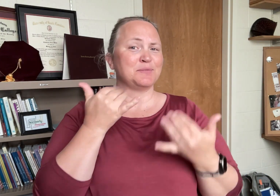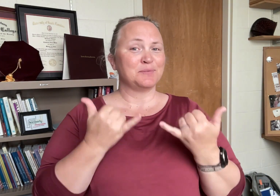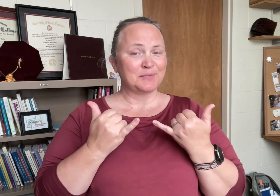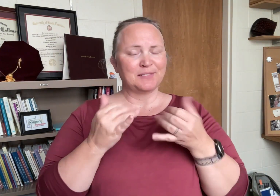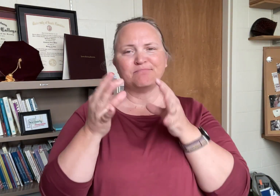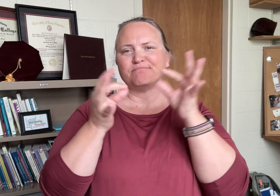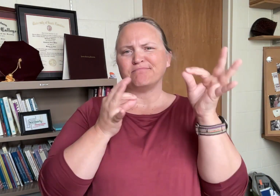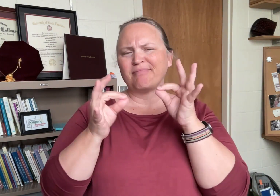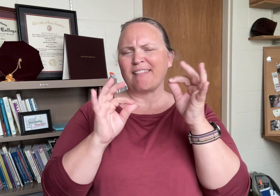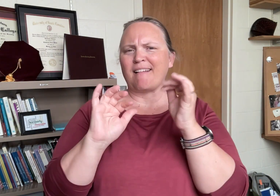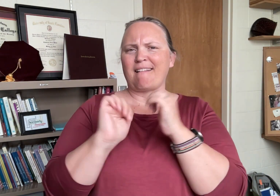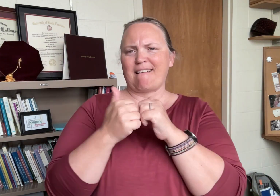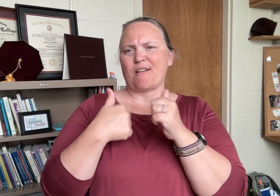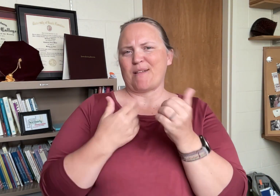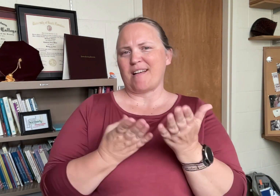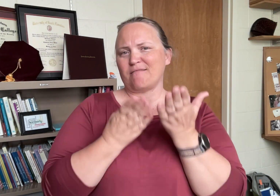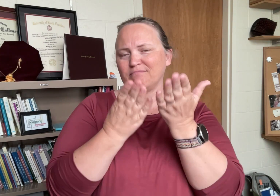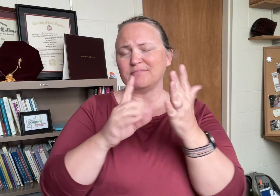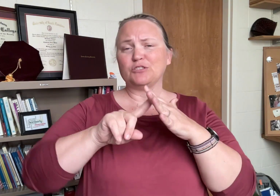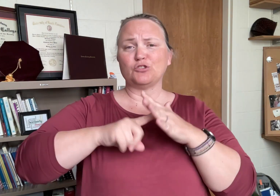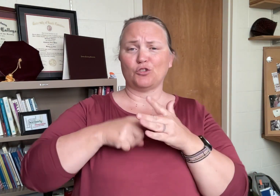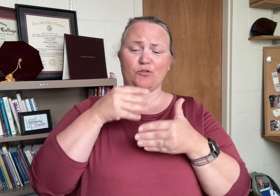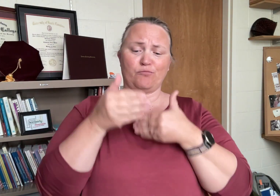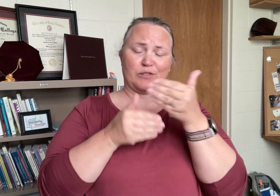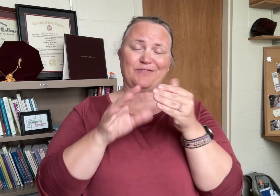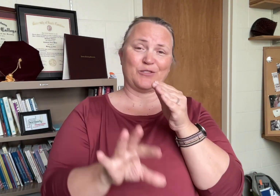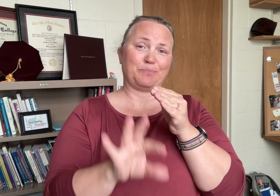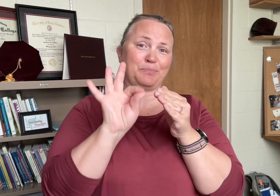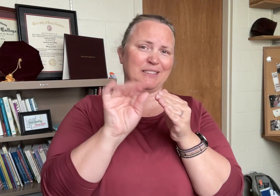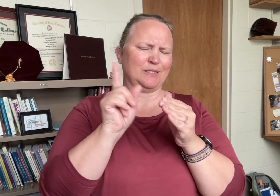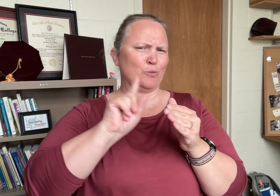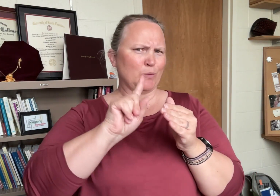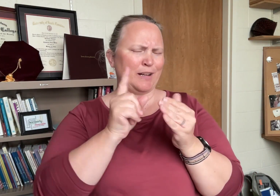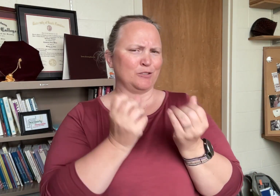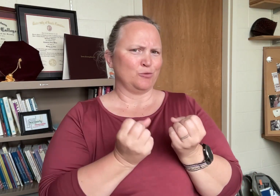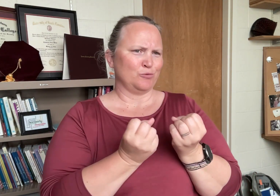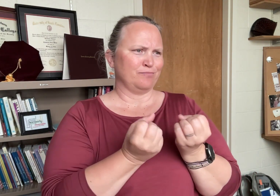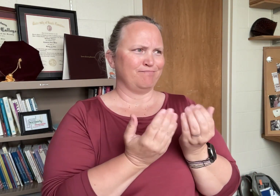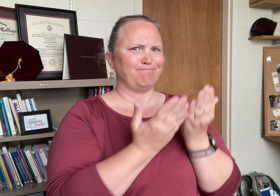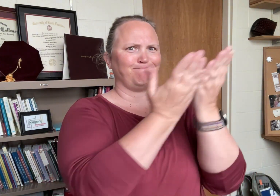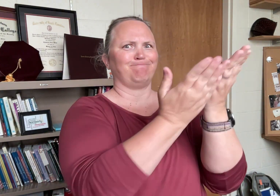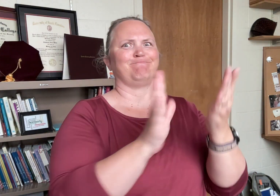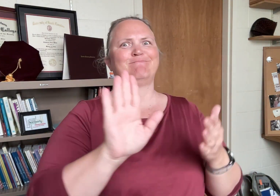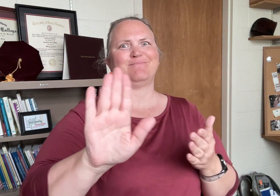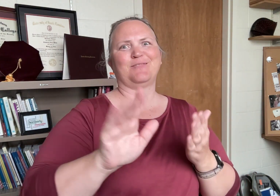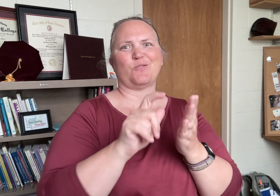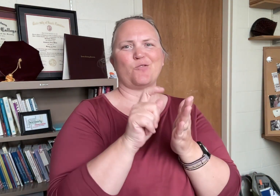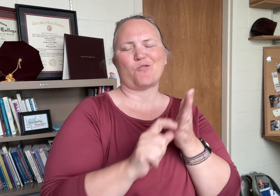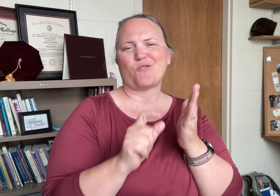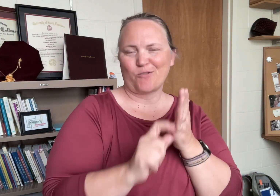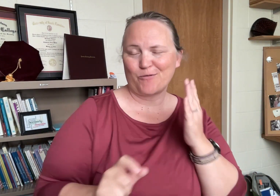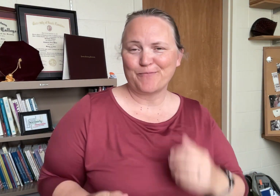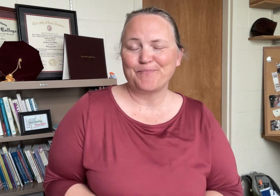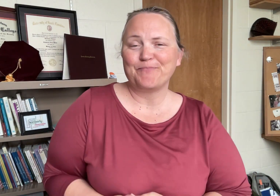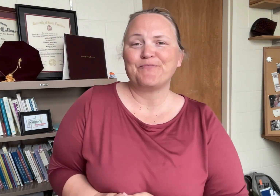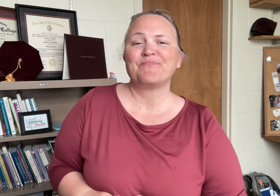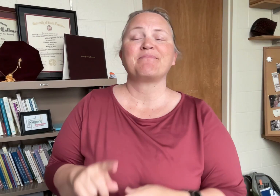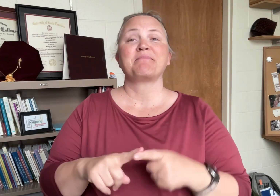So I thought today I would start, um, with discussing how to find a journal to submit your article to.